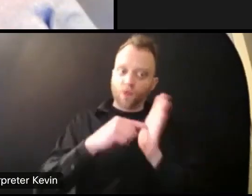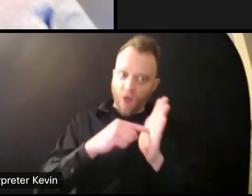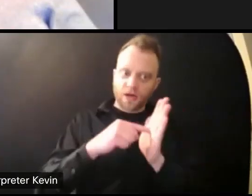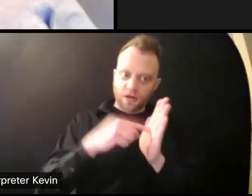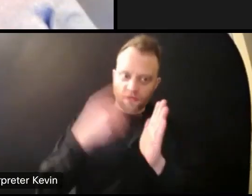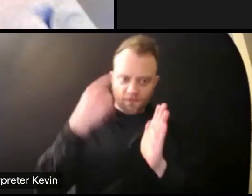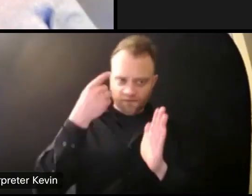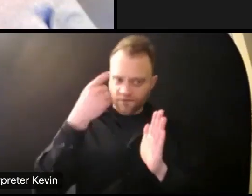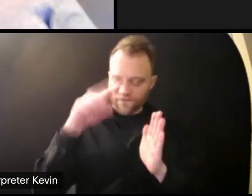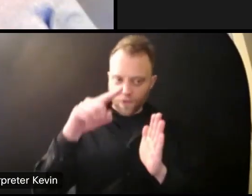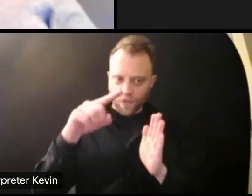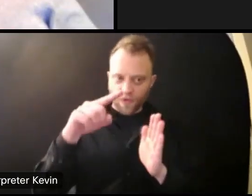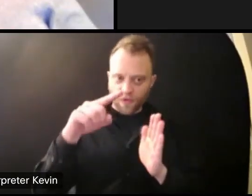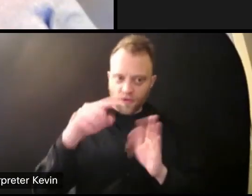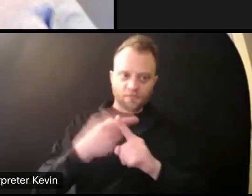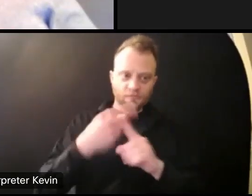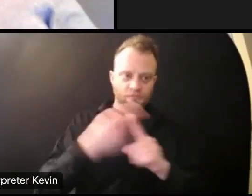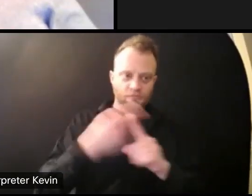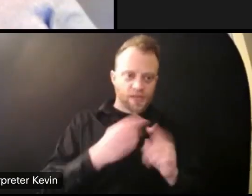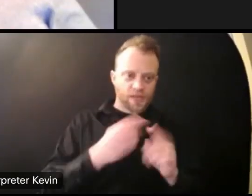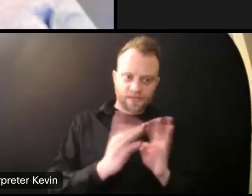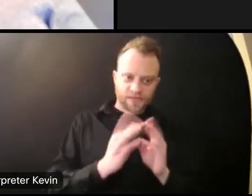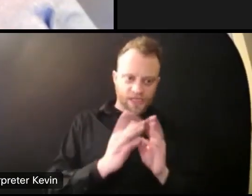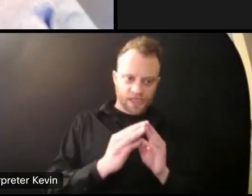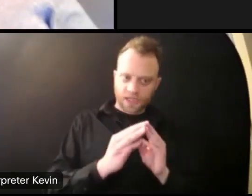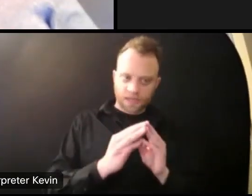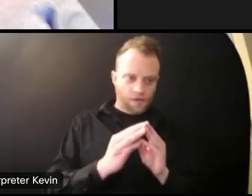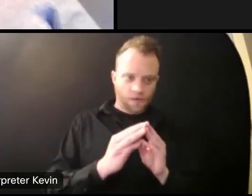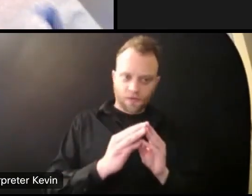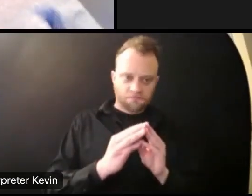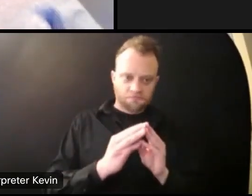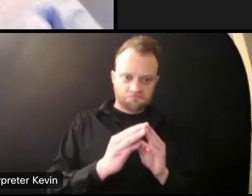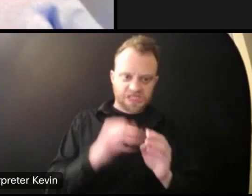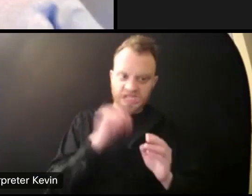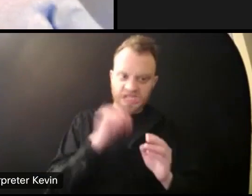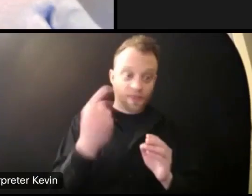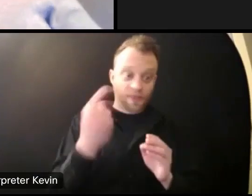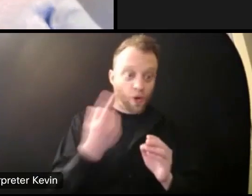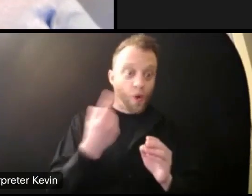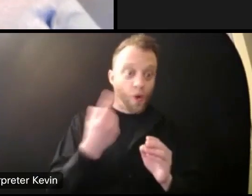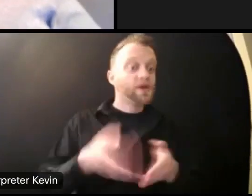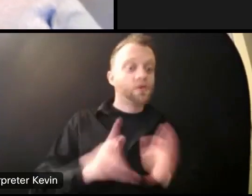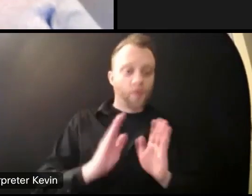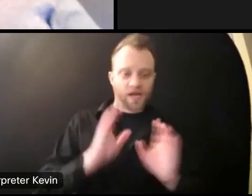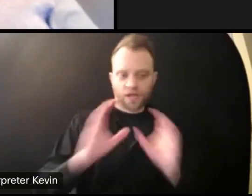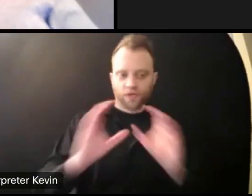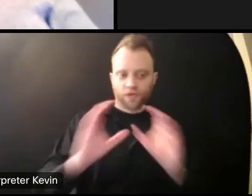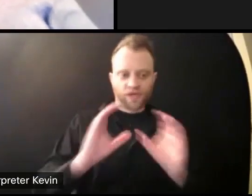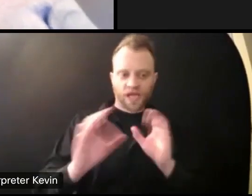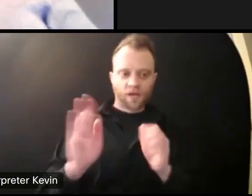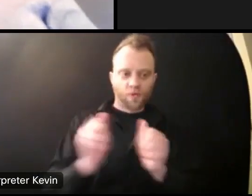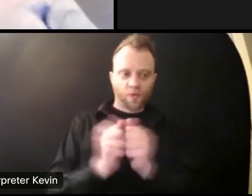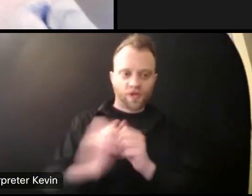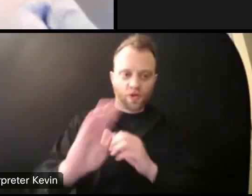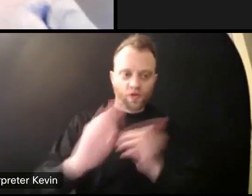meeting every month [and] to be that their only way to learn and hear from you. I would also add